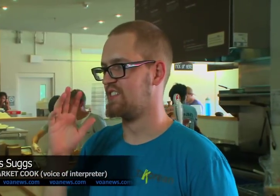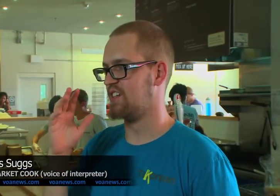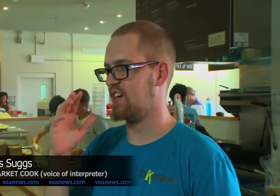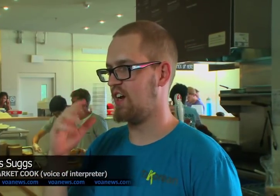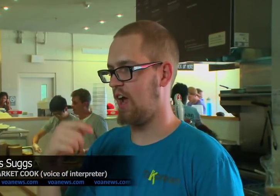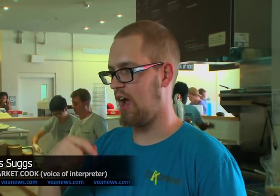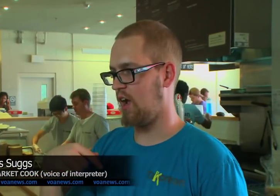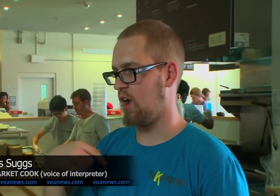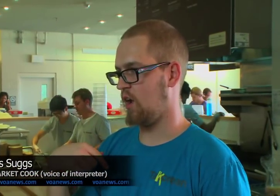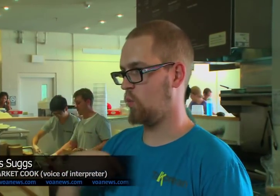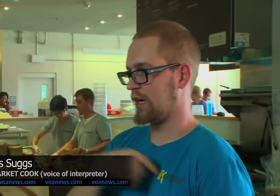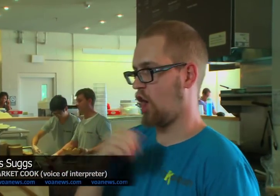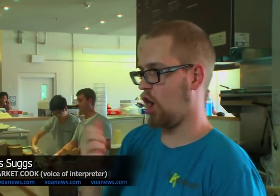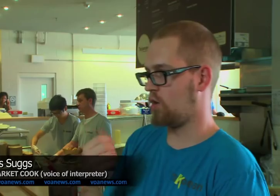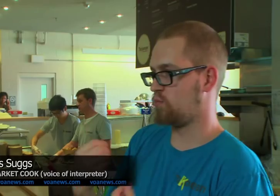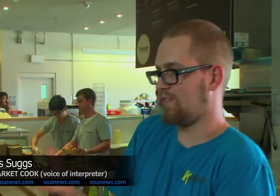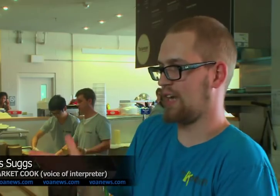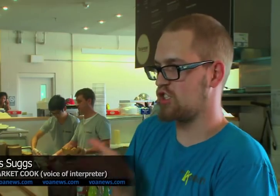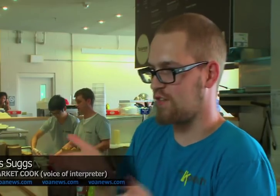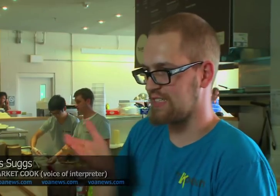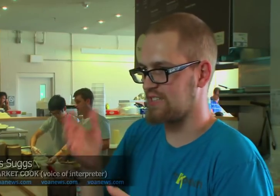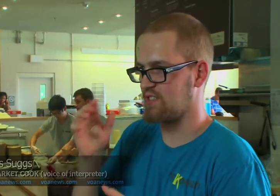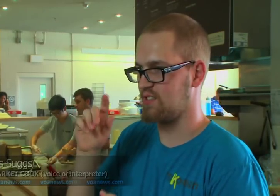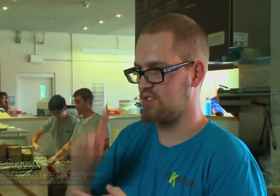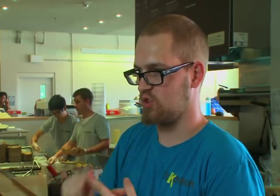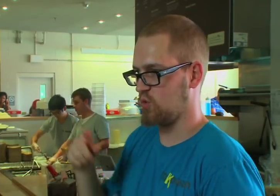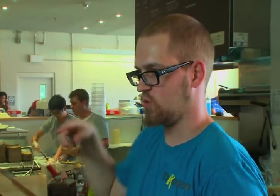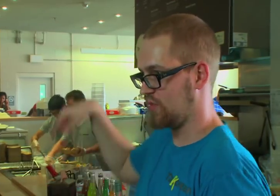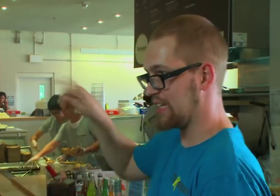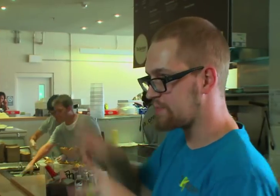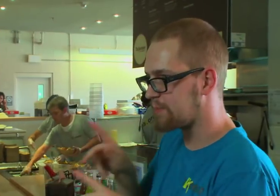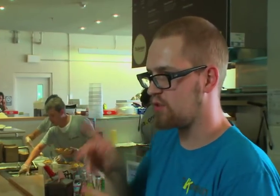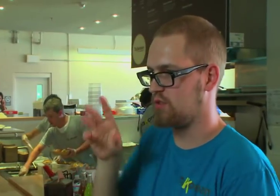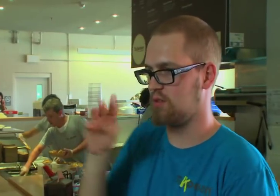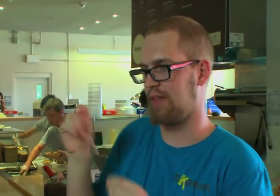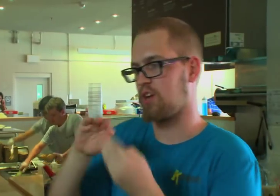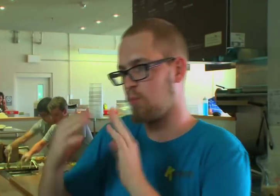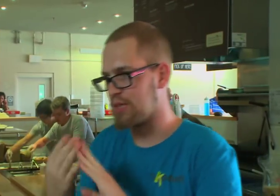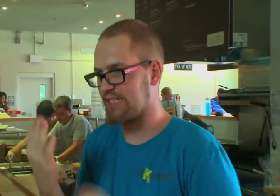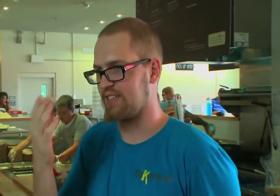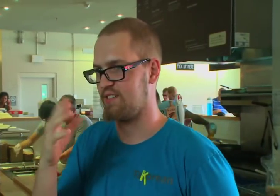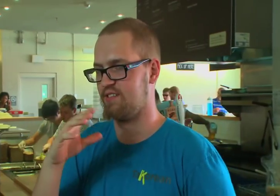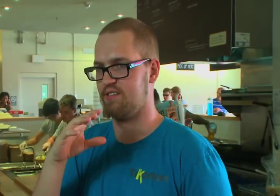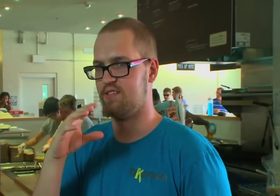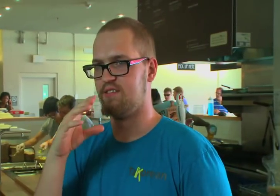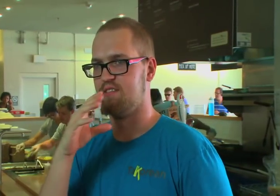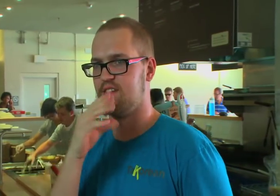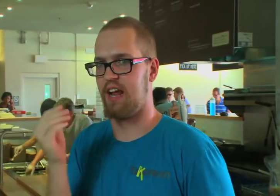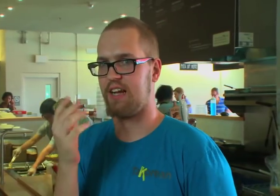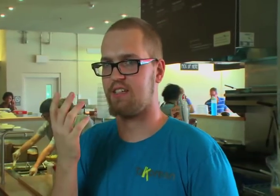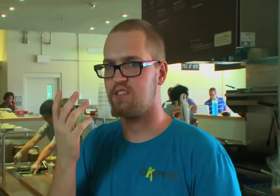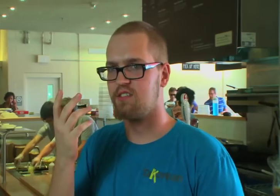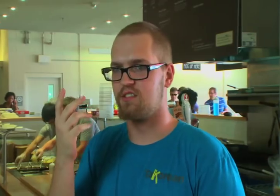And with that, we are providing services to the Gallaudet community as well as the community